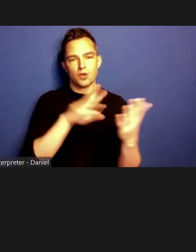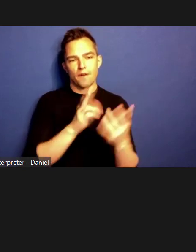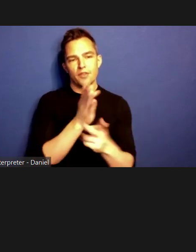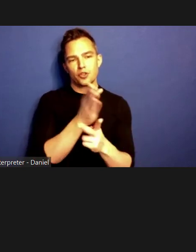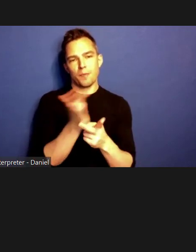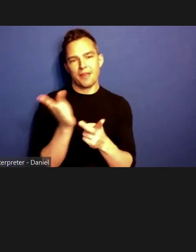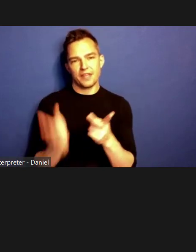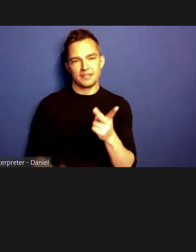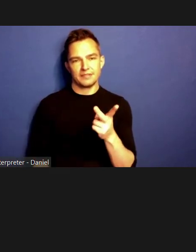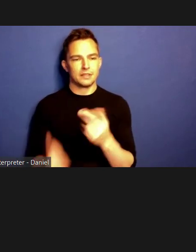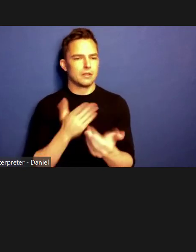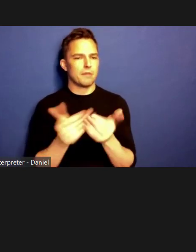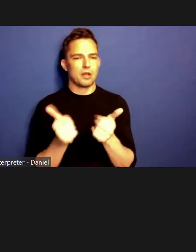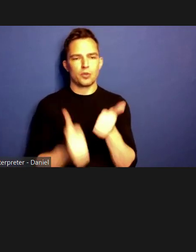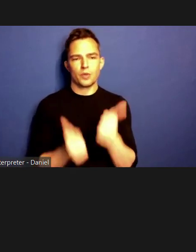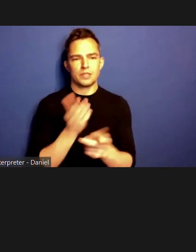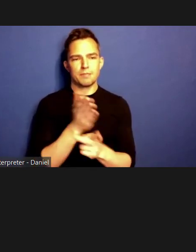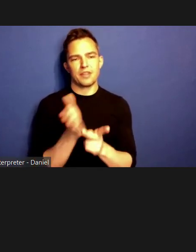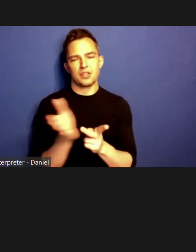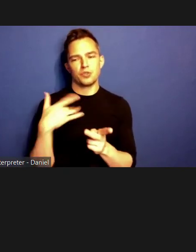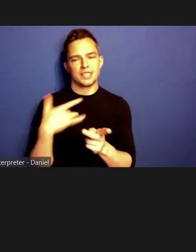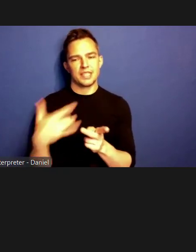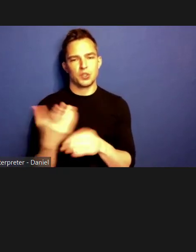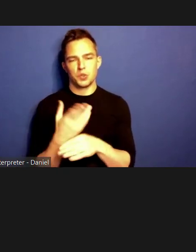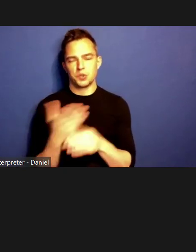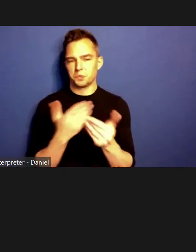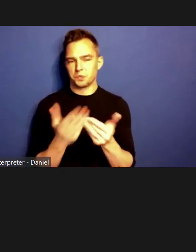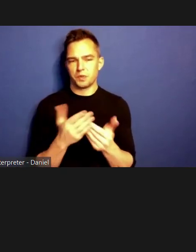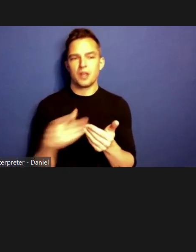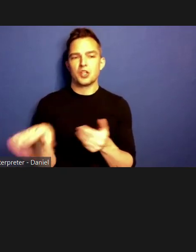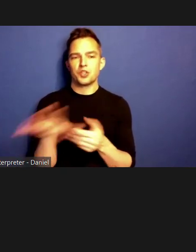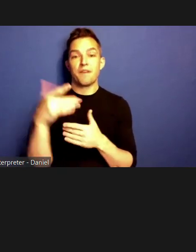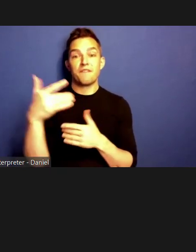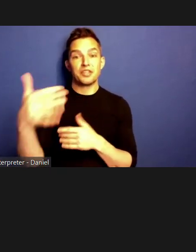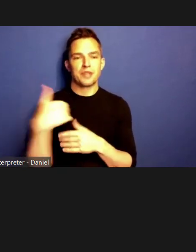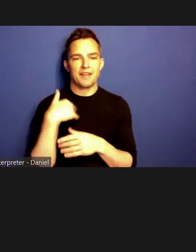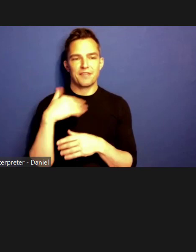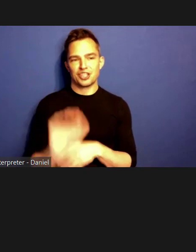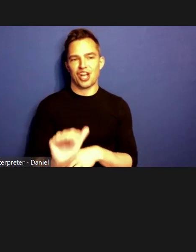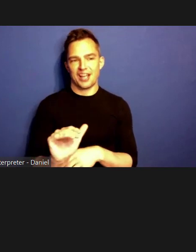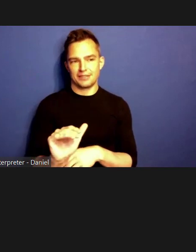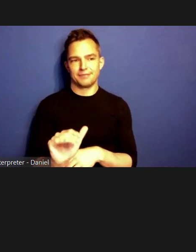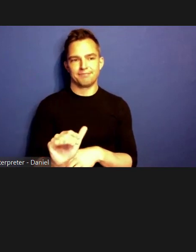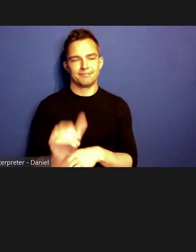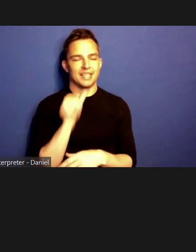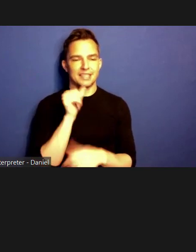which method you use, you will eventually have a child that doesn't pass. So, what then?